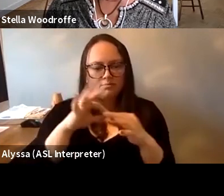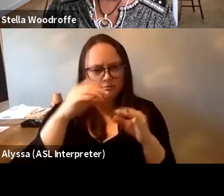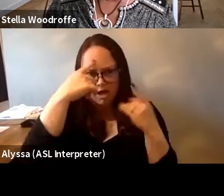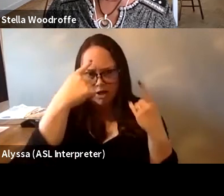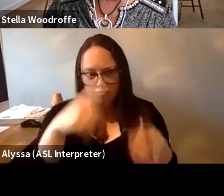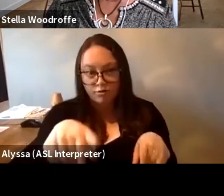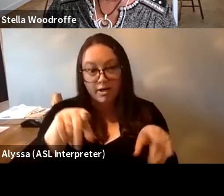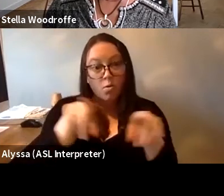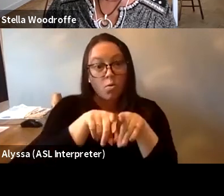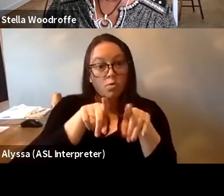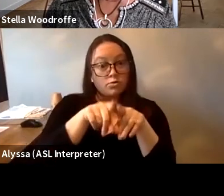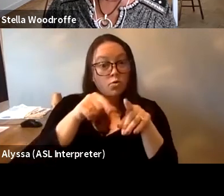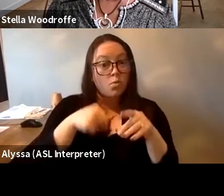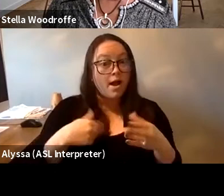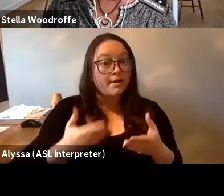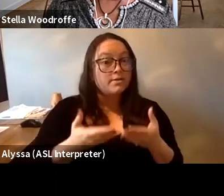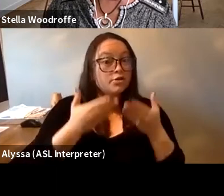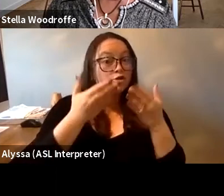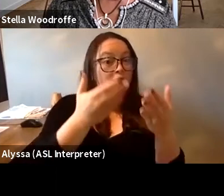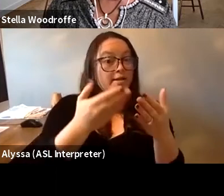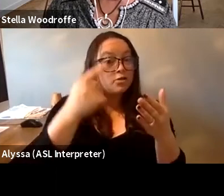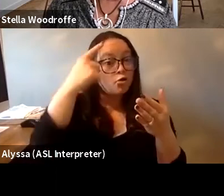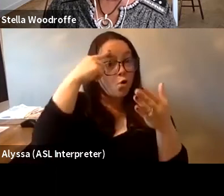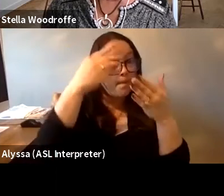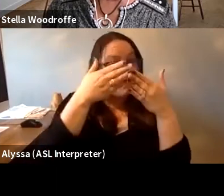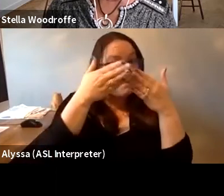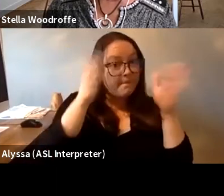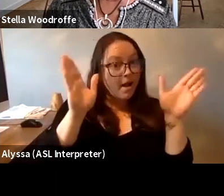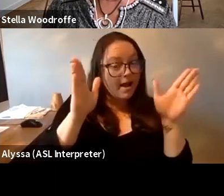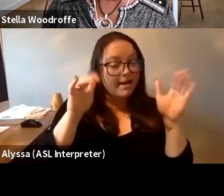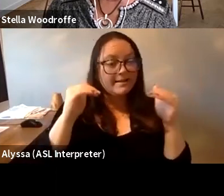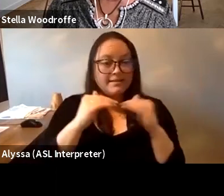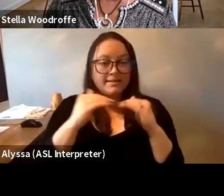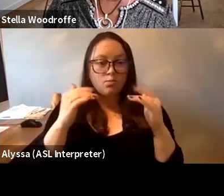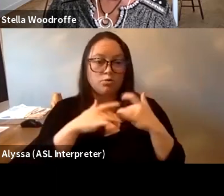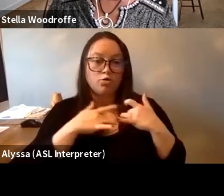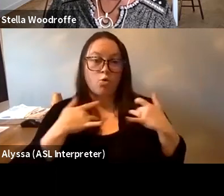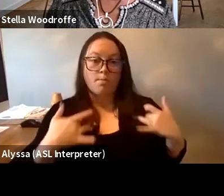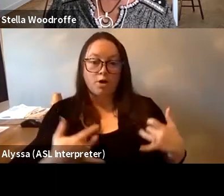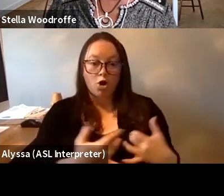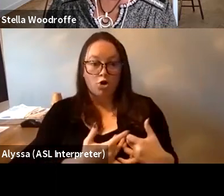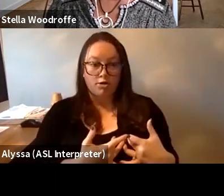open hearts, right. And so if you are willing to learn and